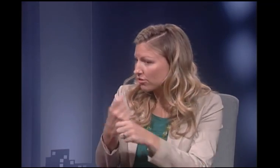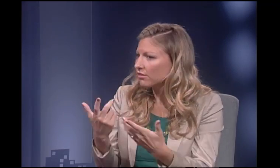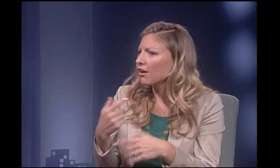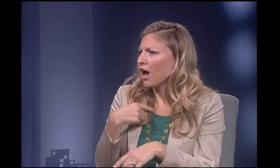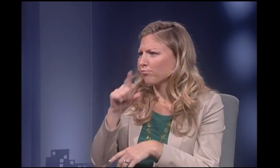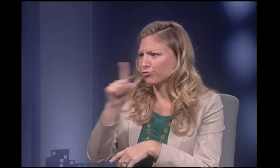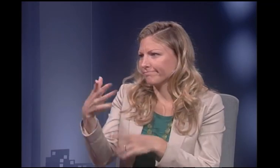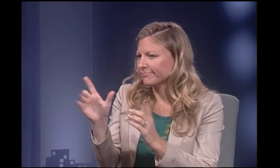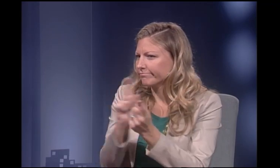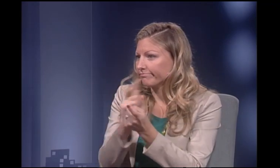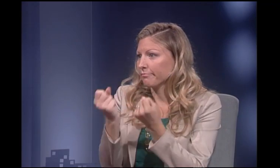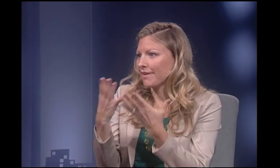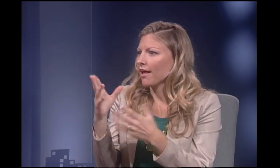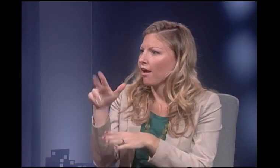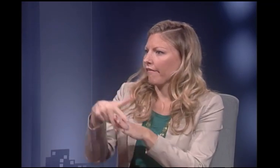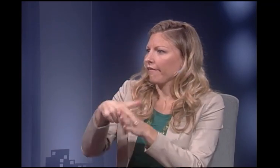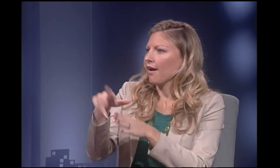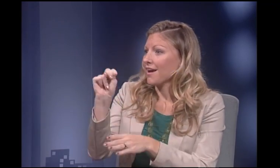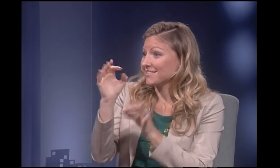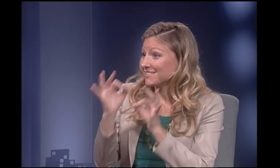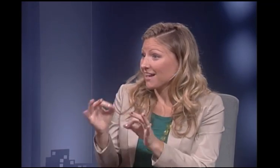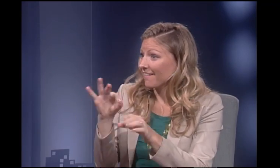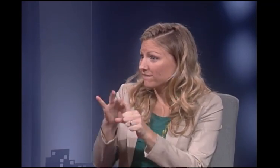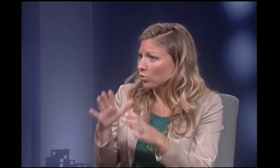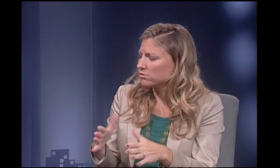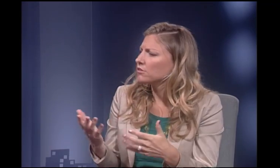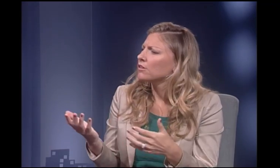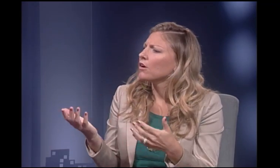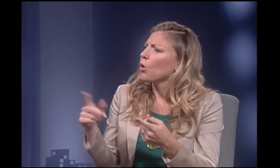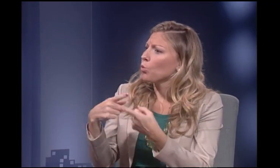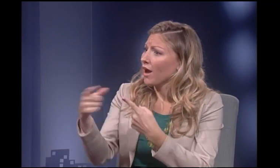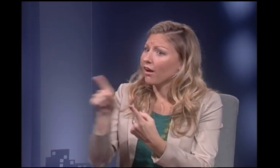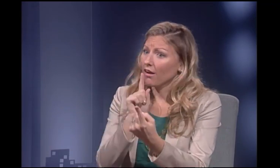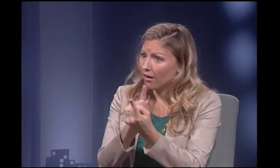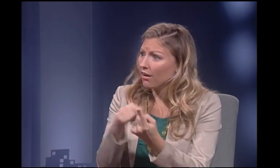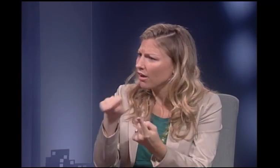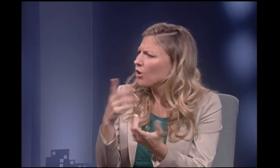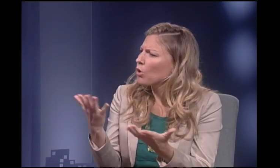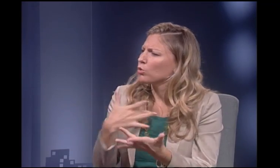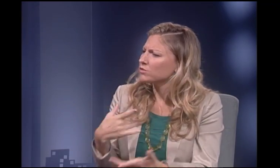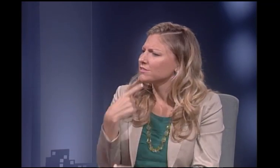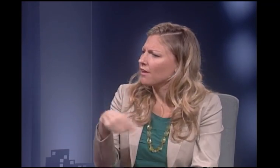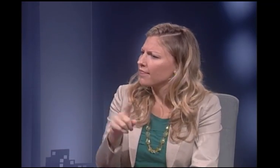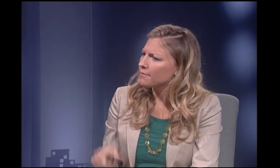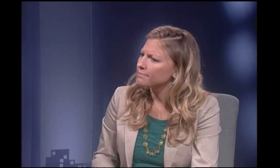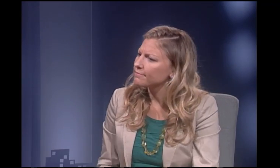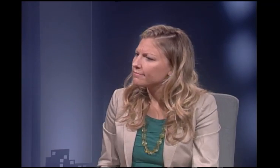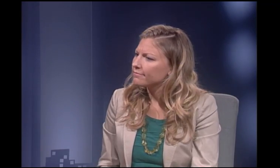This is an election year and I'm sure you've met many undecided voters. When you meet them, what do you tell them?